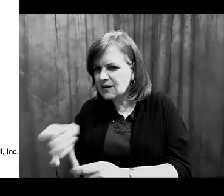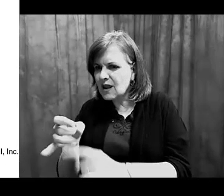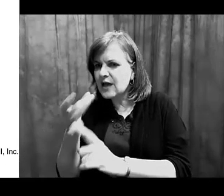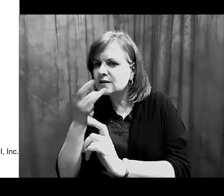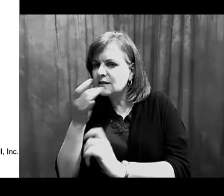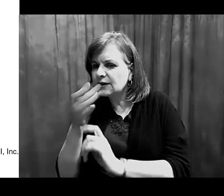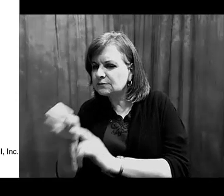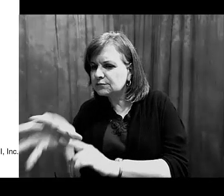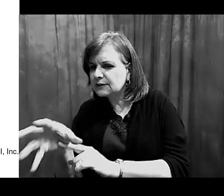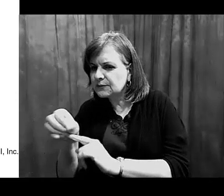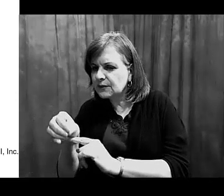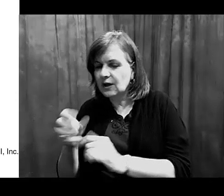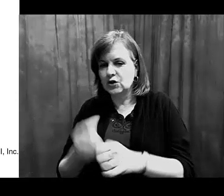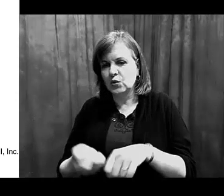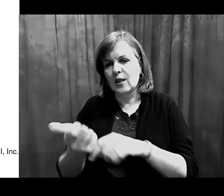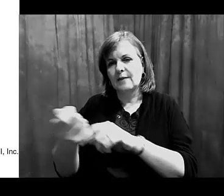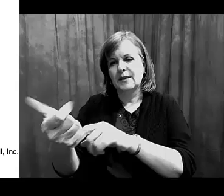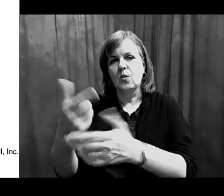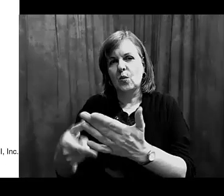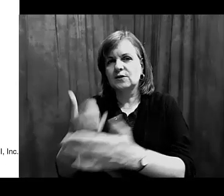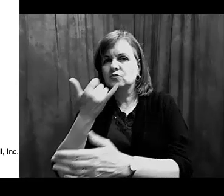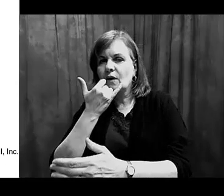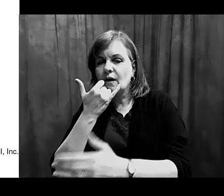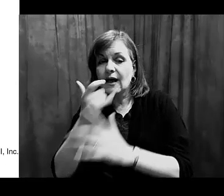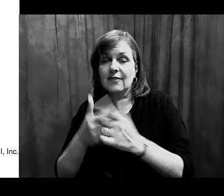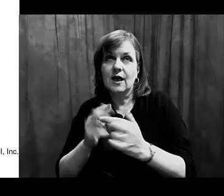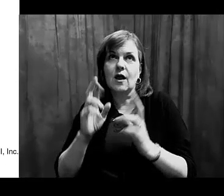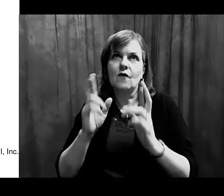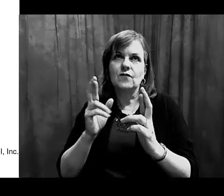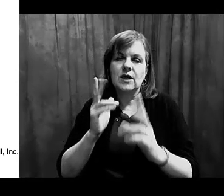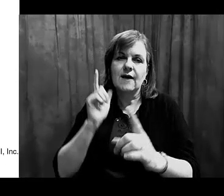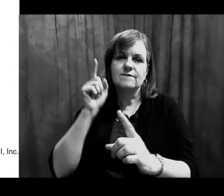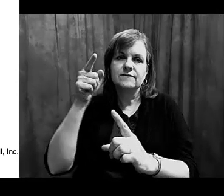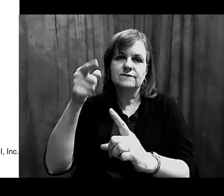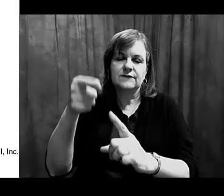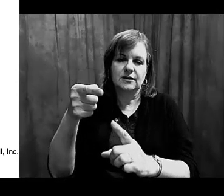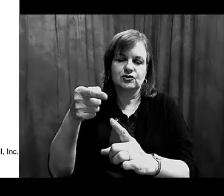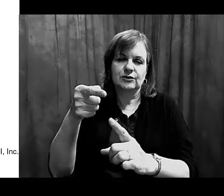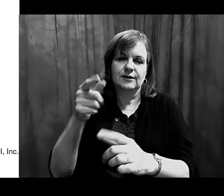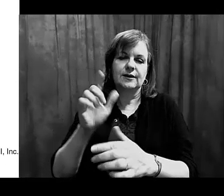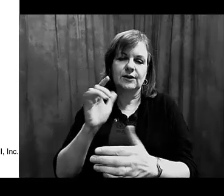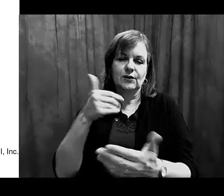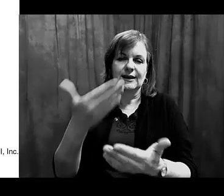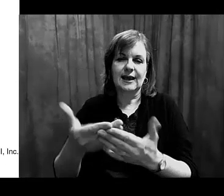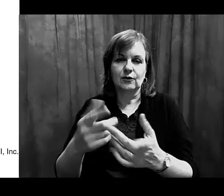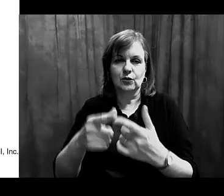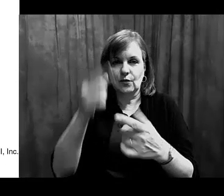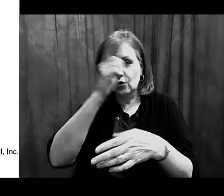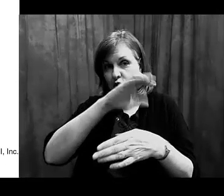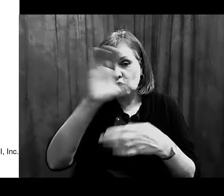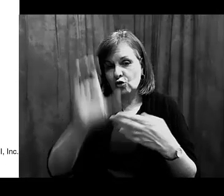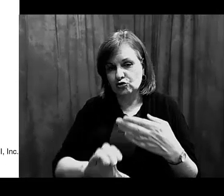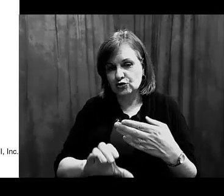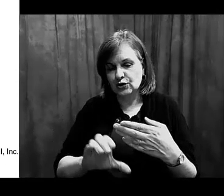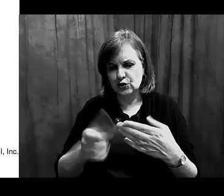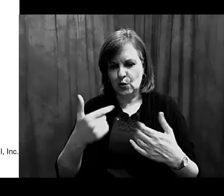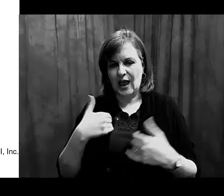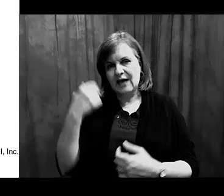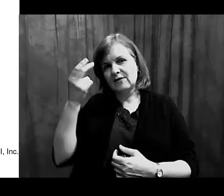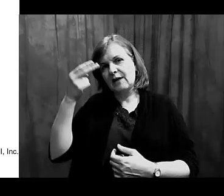Then you experiment! You try things out - you eliminate the wrongs and hopefully eventually narrow it down to a conclusion where